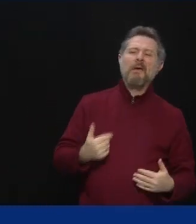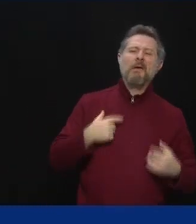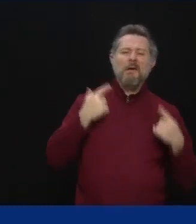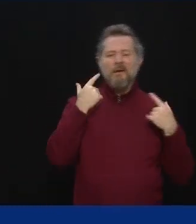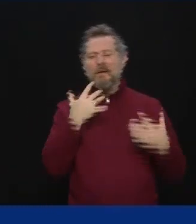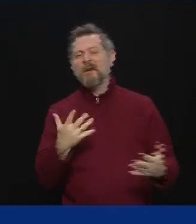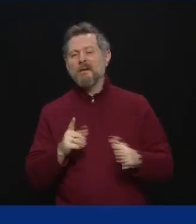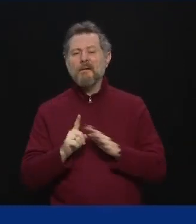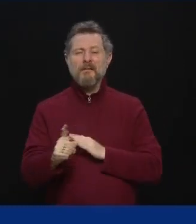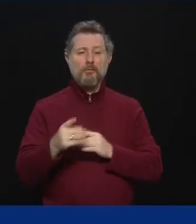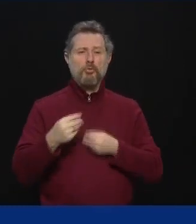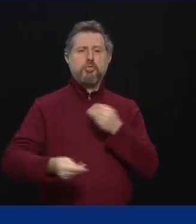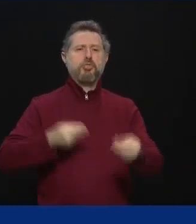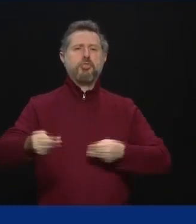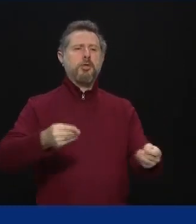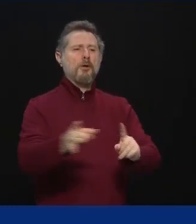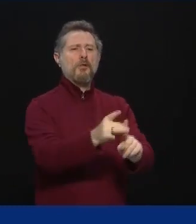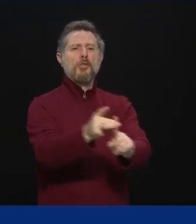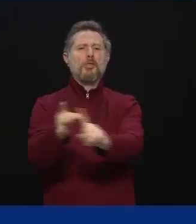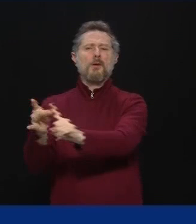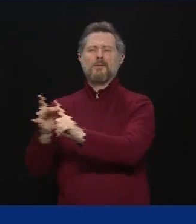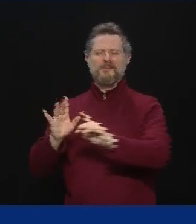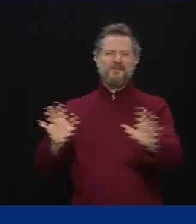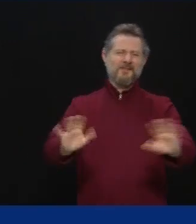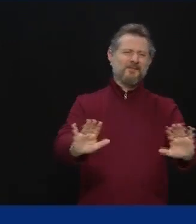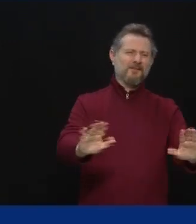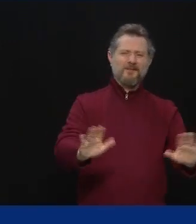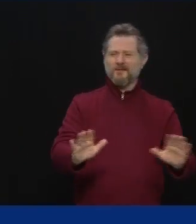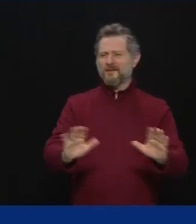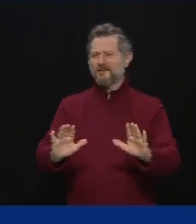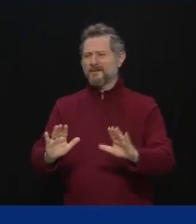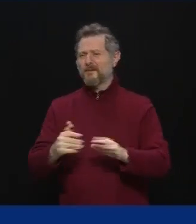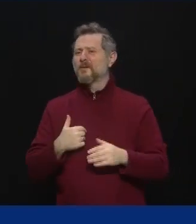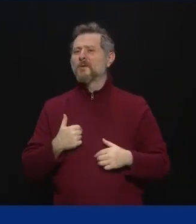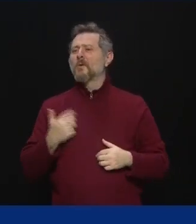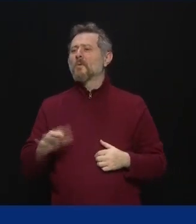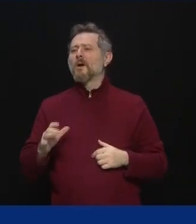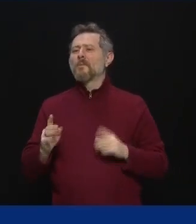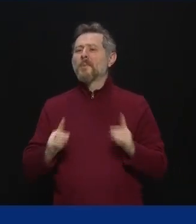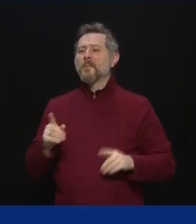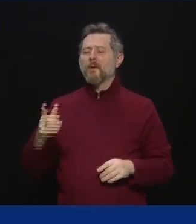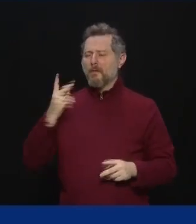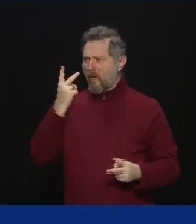TO TAKE CARE OF MYSELF. NOT GOING TO SPREAD THIS. DON'T BE THAT PERSON.